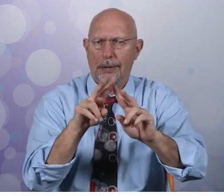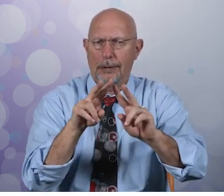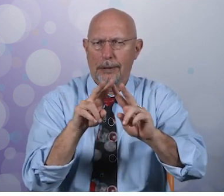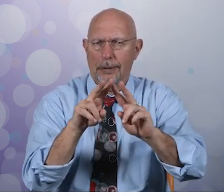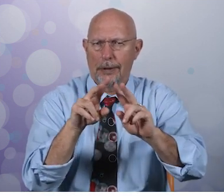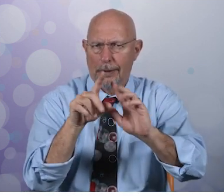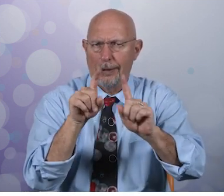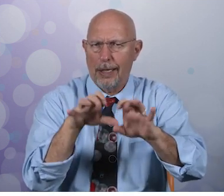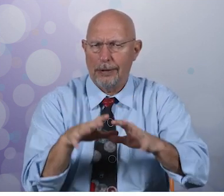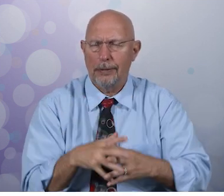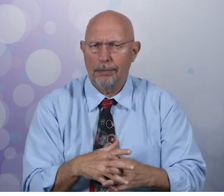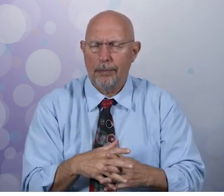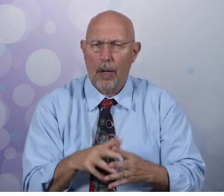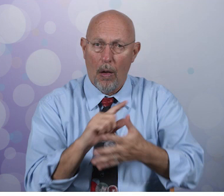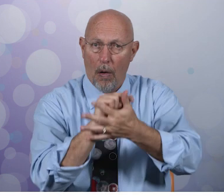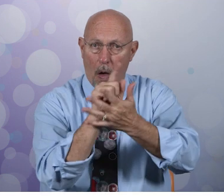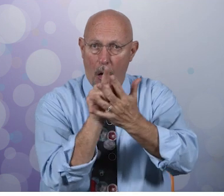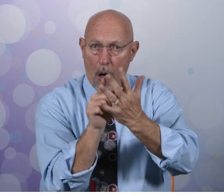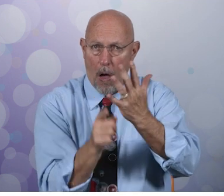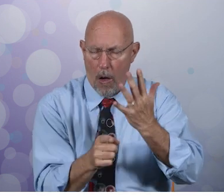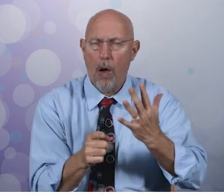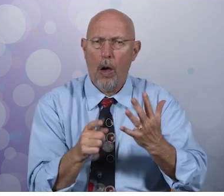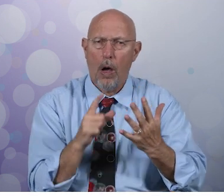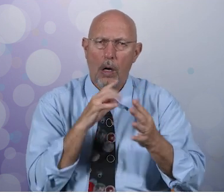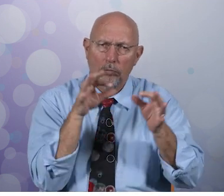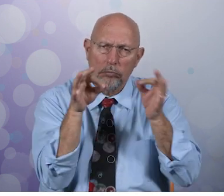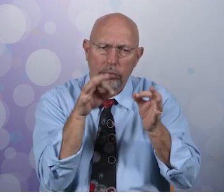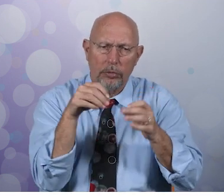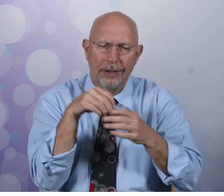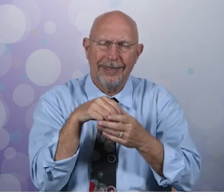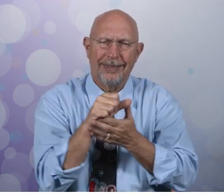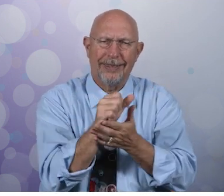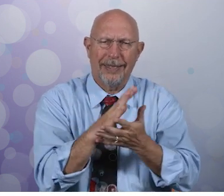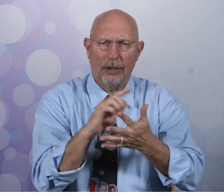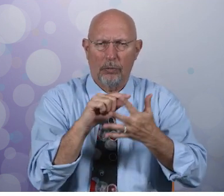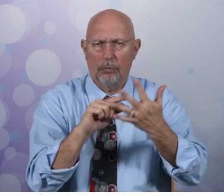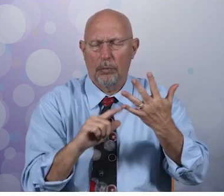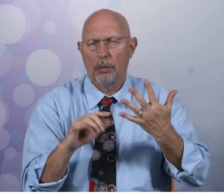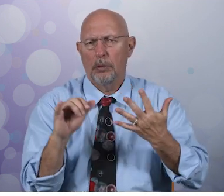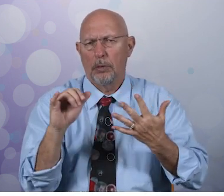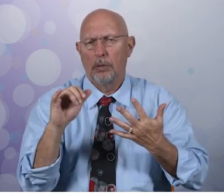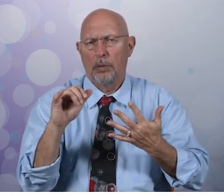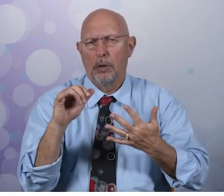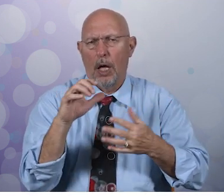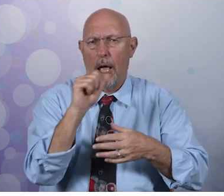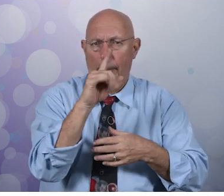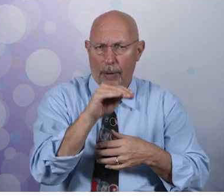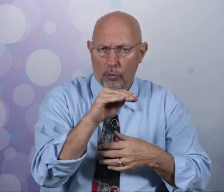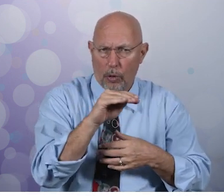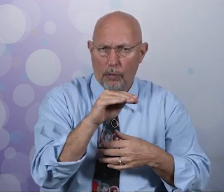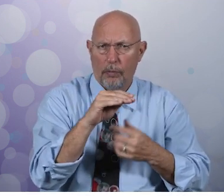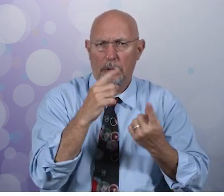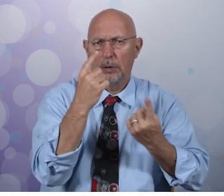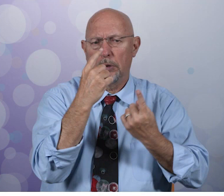All of these features are outlined in sections, including the administrative considerations,